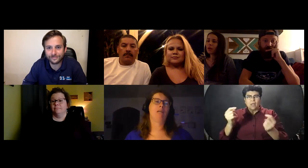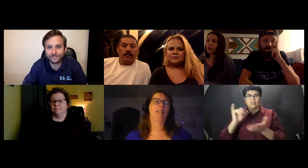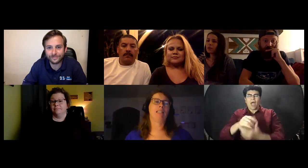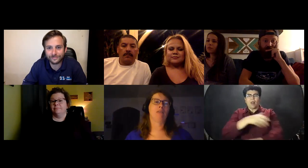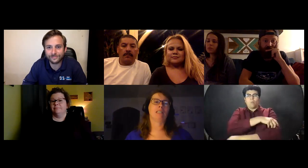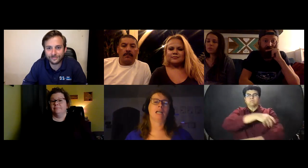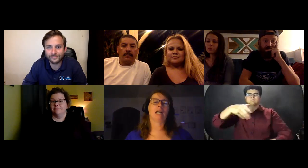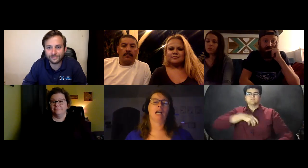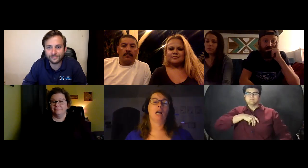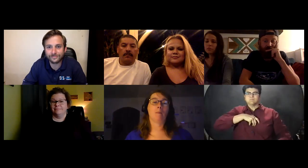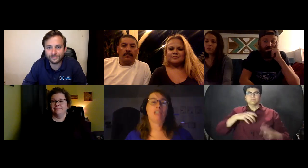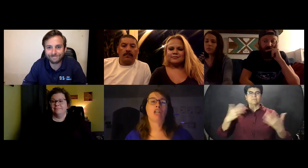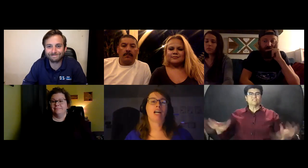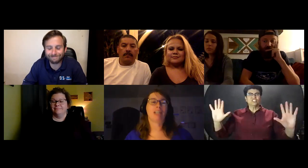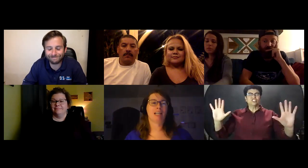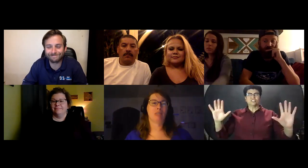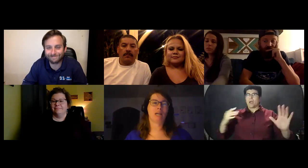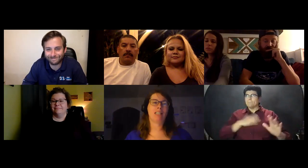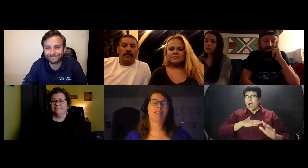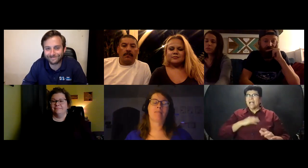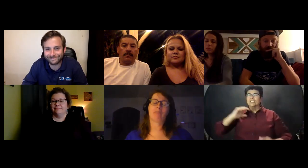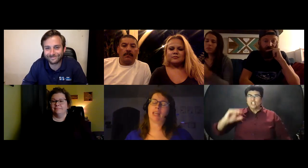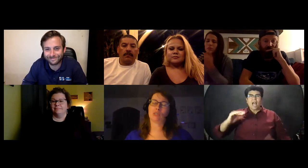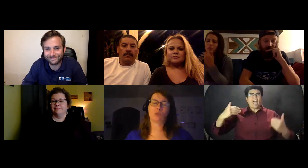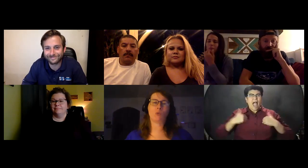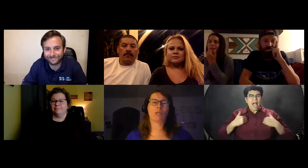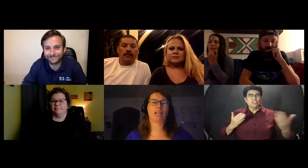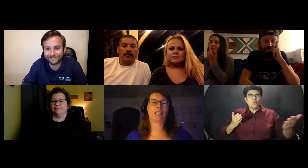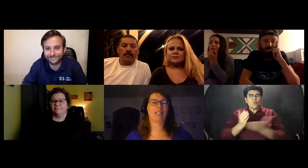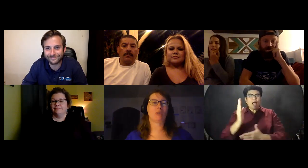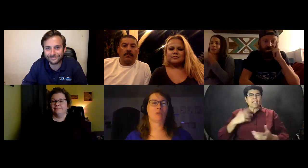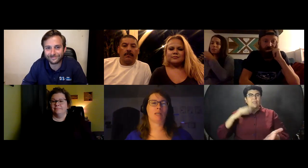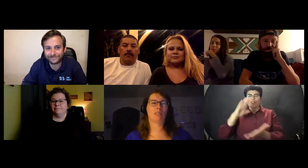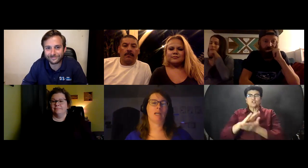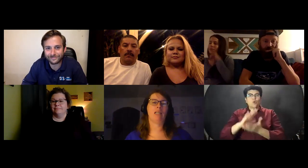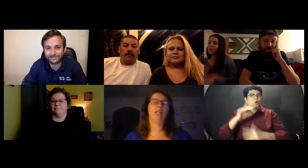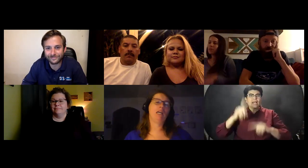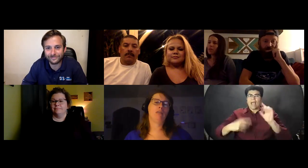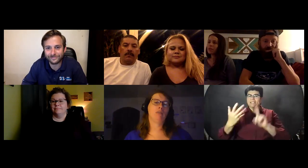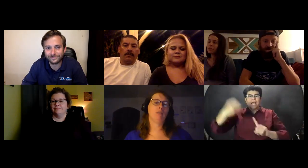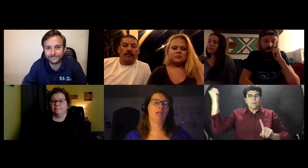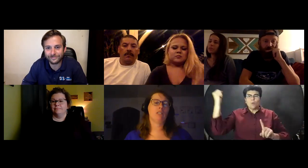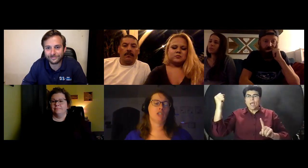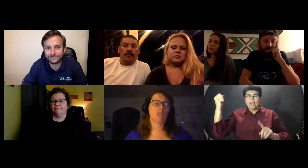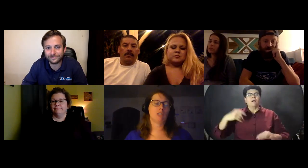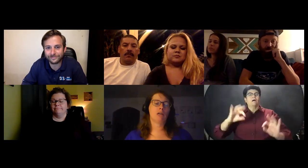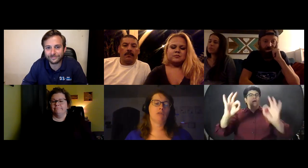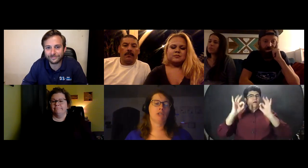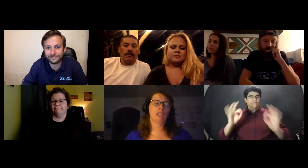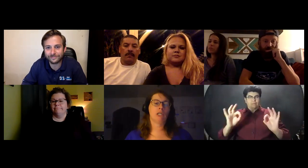there was like my child has rights and the school cannot take those rights away and from